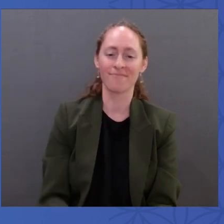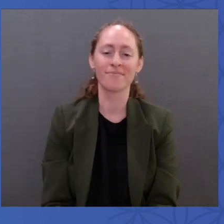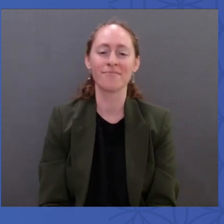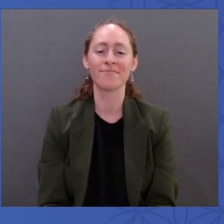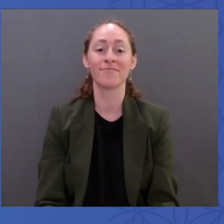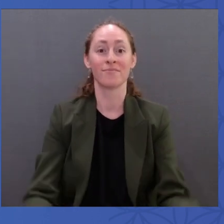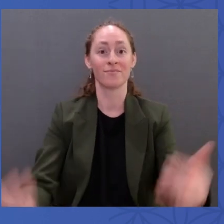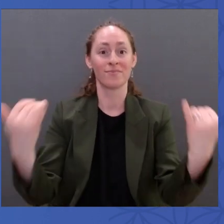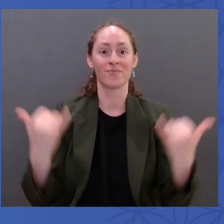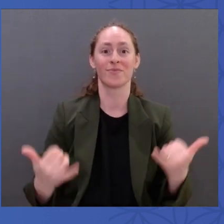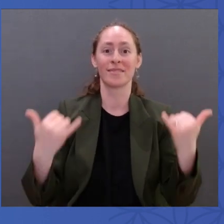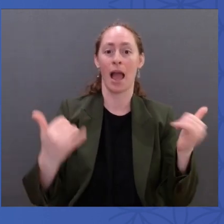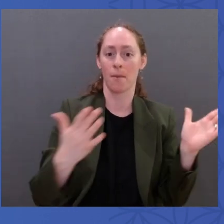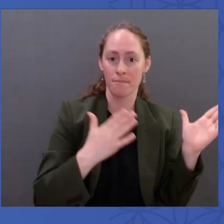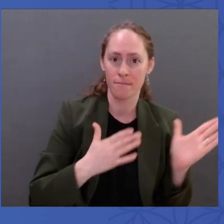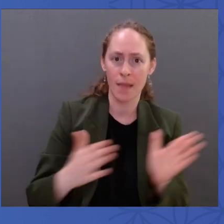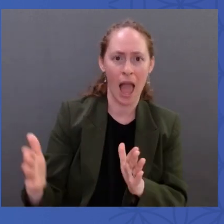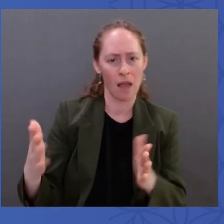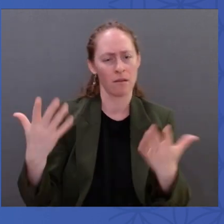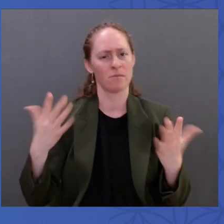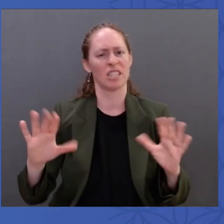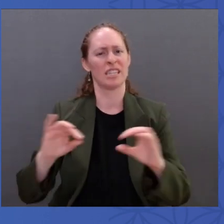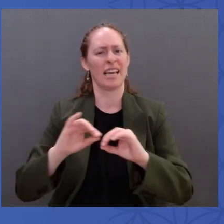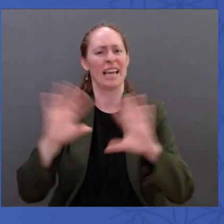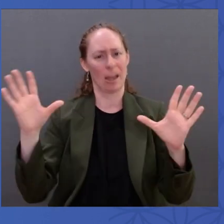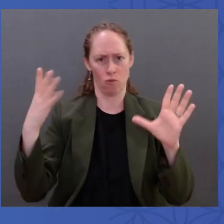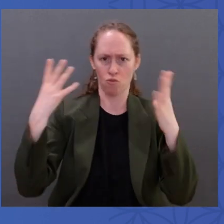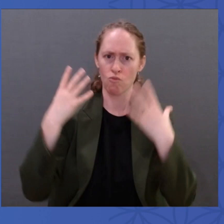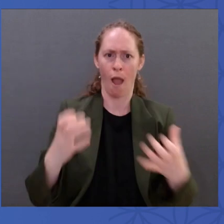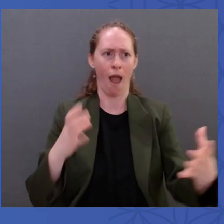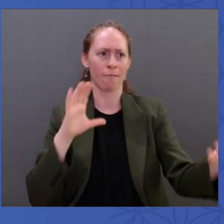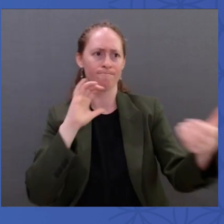There are, however, a few principle that we must highlight.